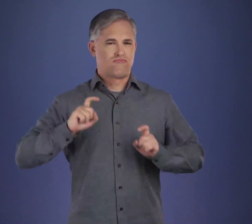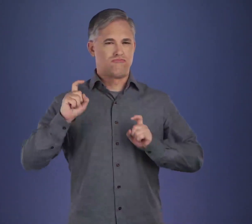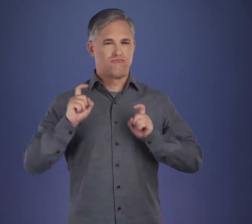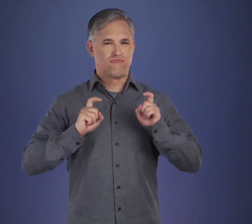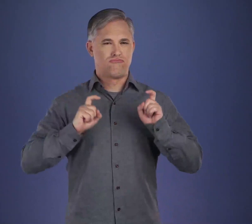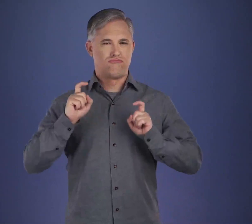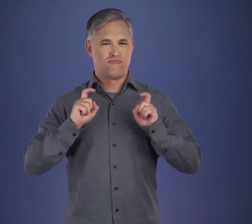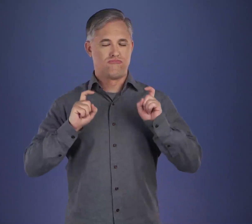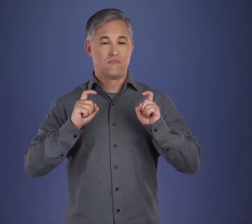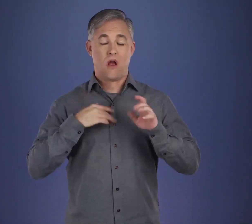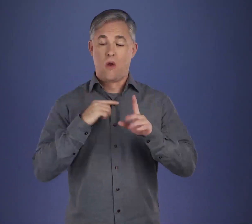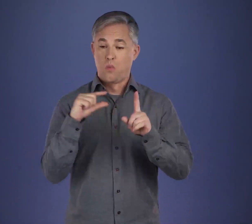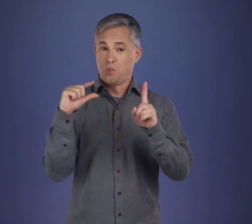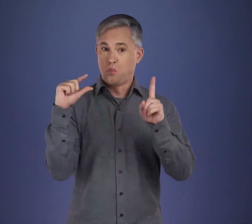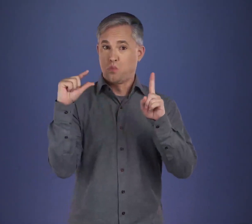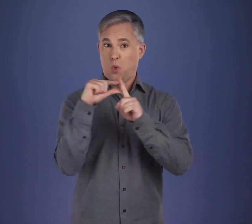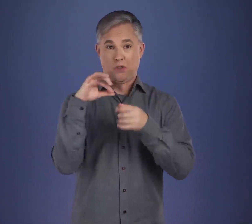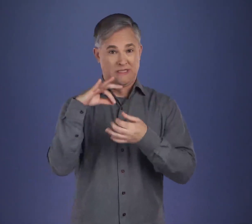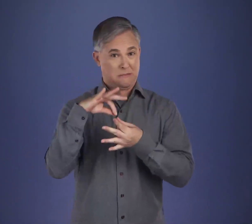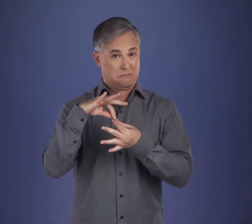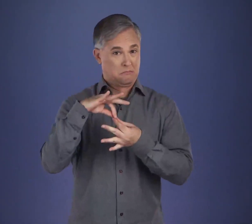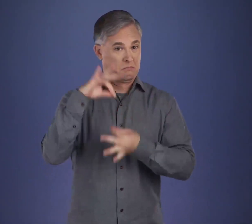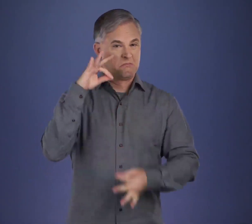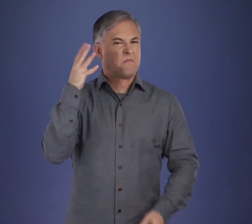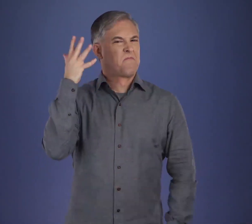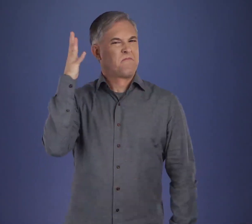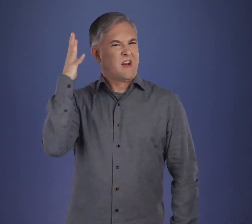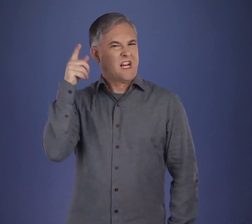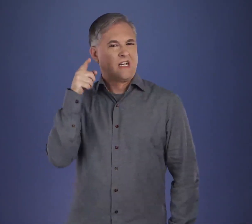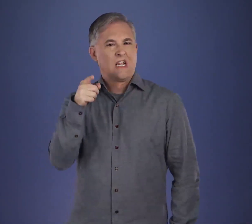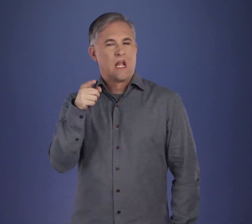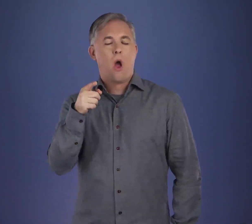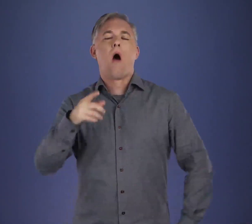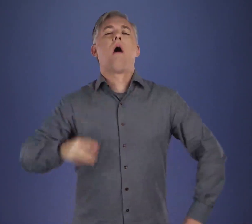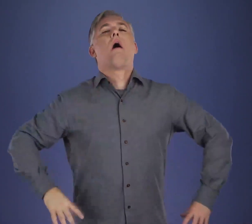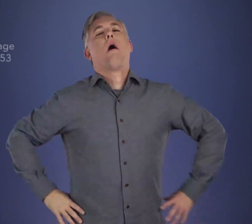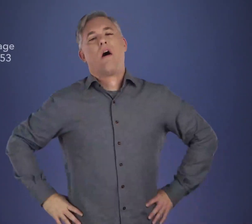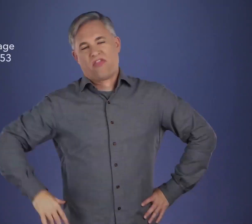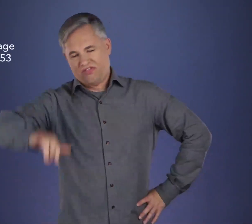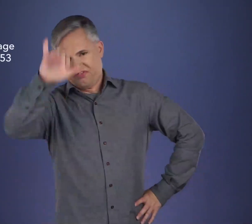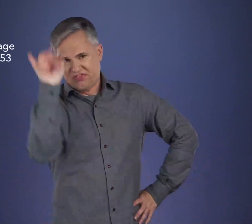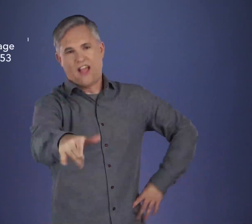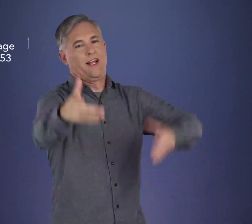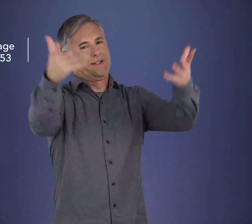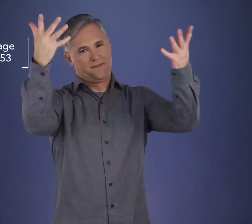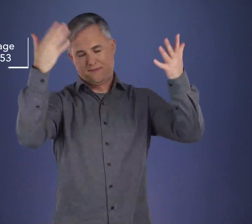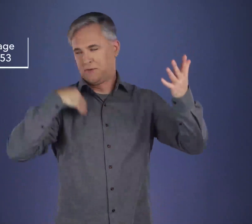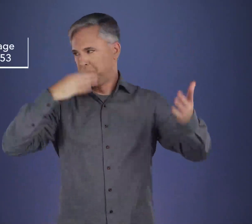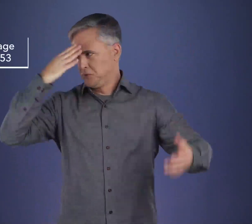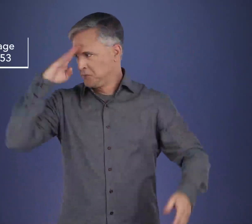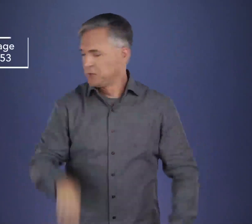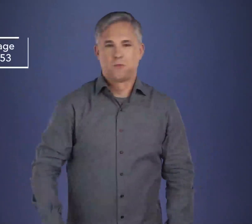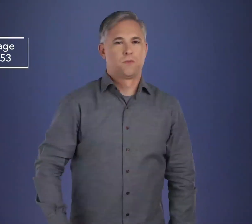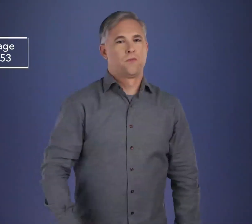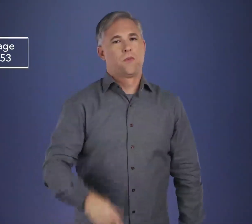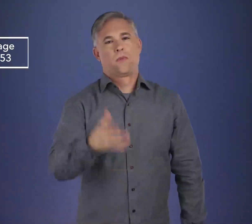What a freeze that drunk gave me! I’d no sooner got the word ‘spiritual’ out of my mouth than he pounced.